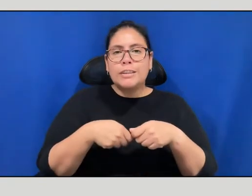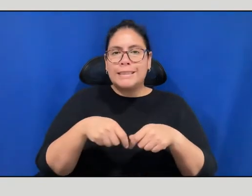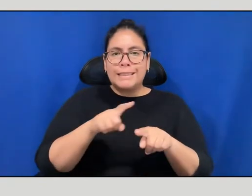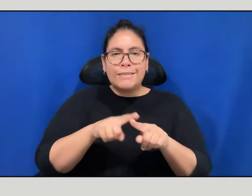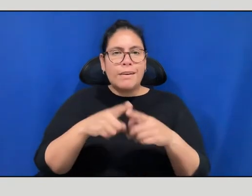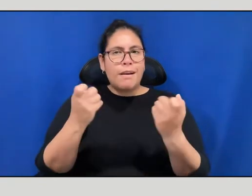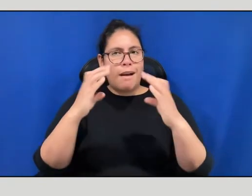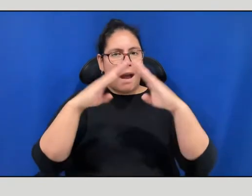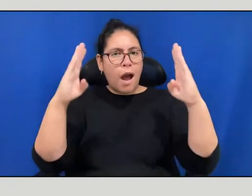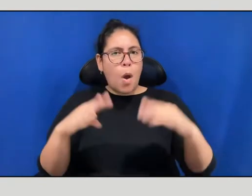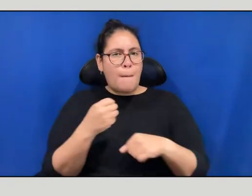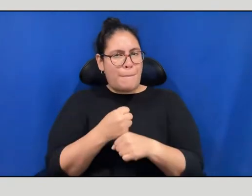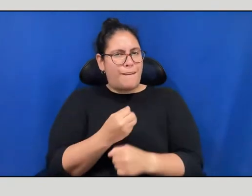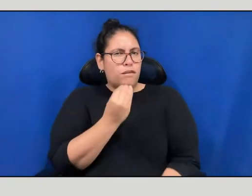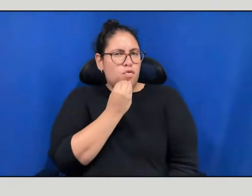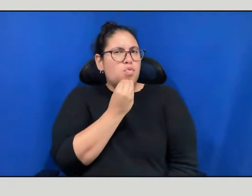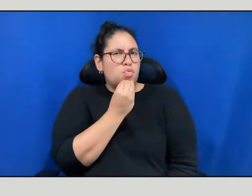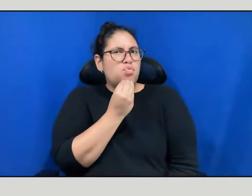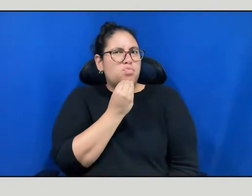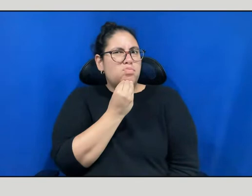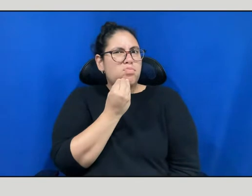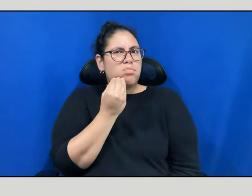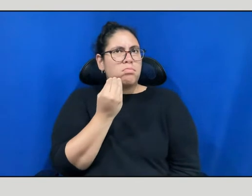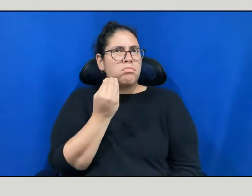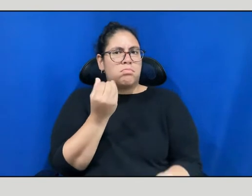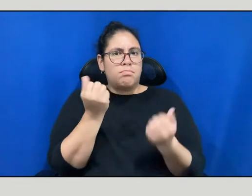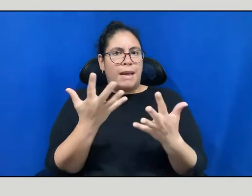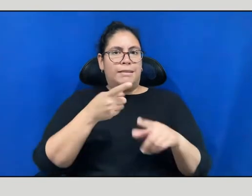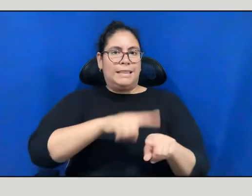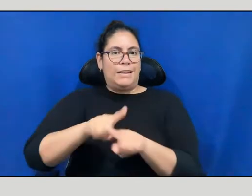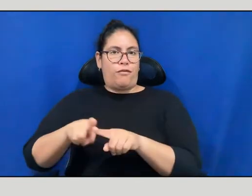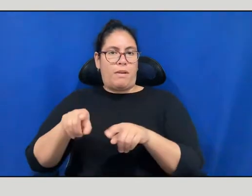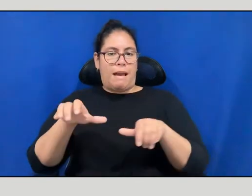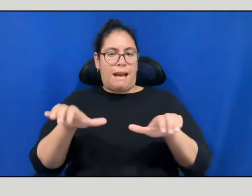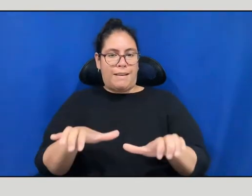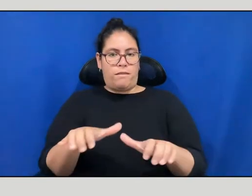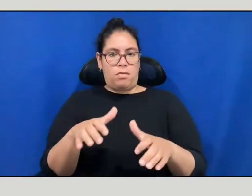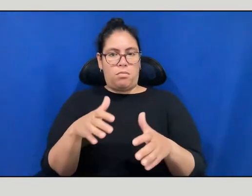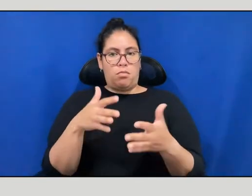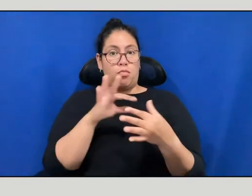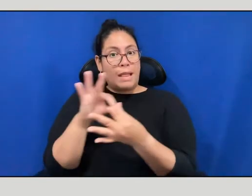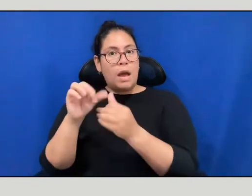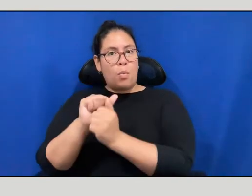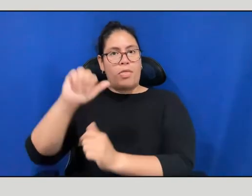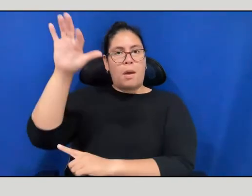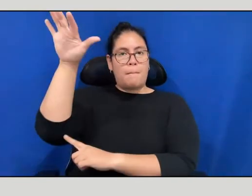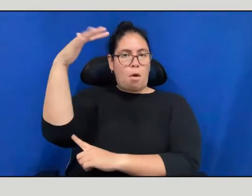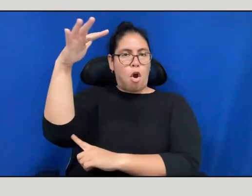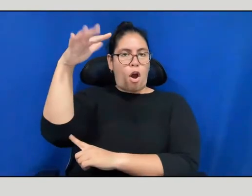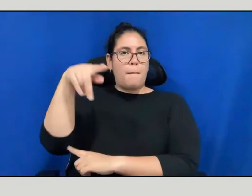so there were a lot of activities related with the palm tree. The palm tree I would say was identity.